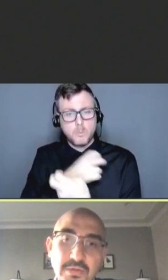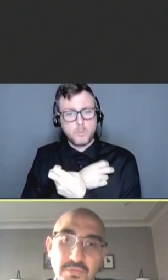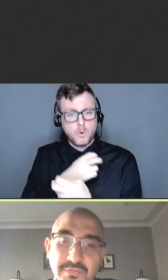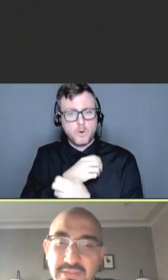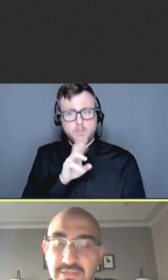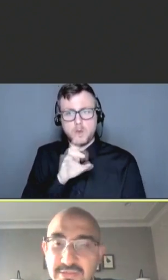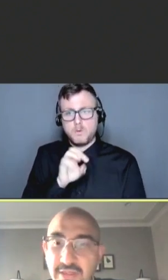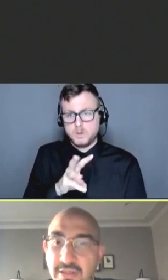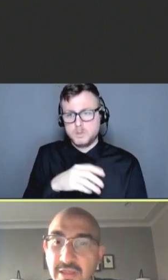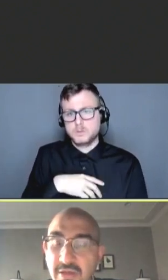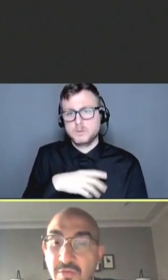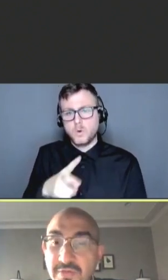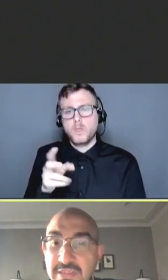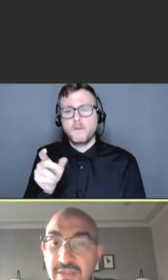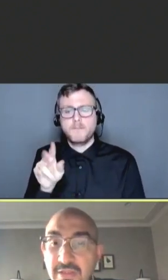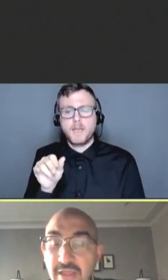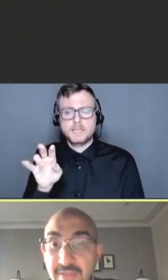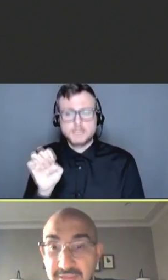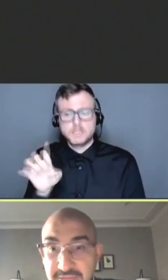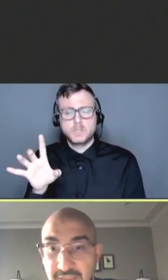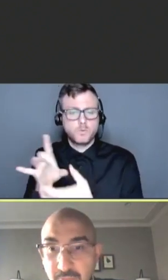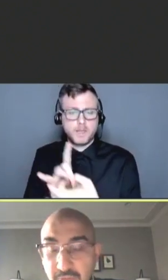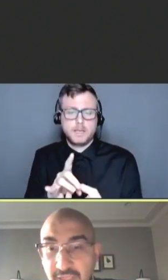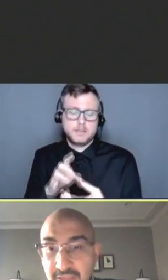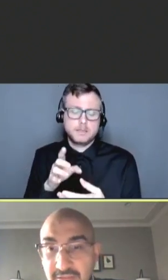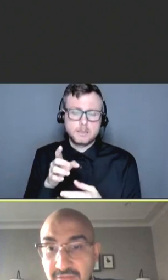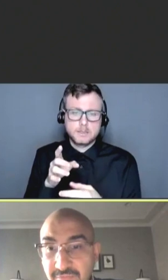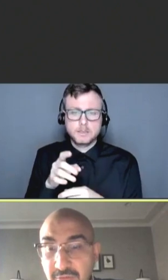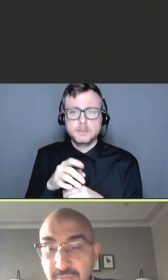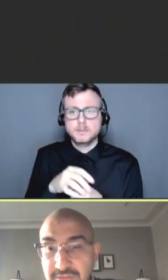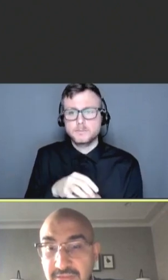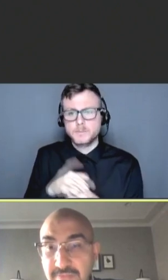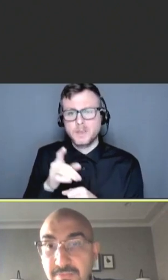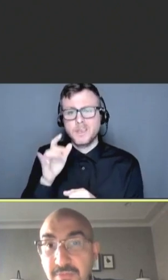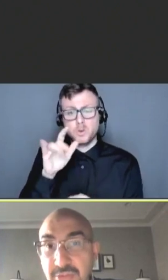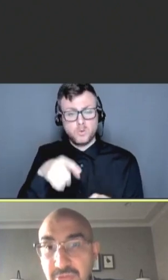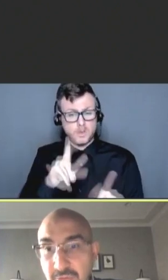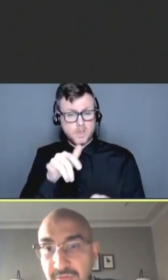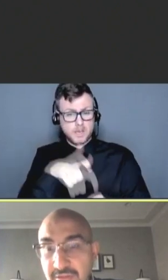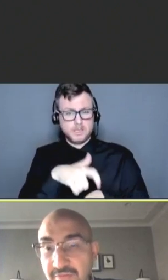or the vaccine strain. Obviously, at that time, we had the frequencies much lower than the